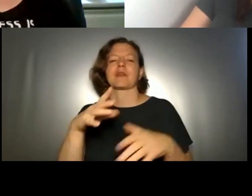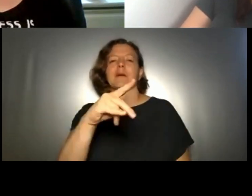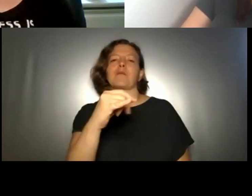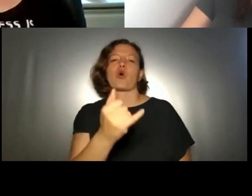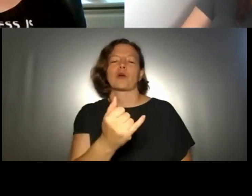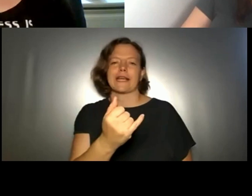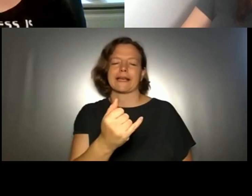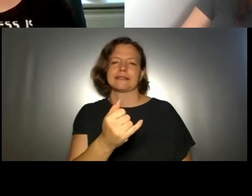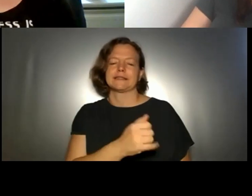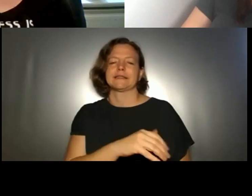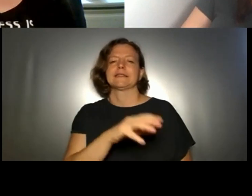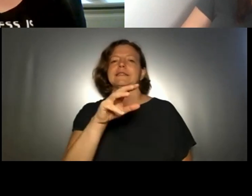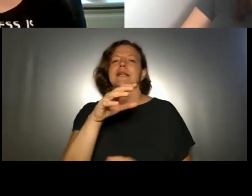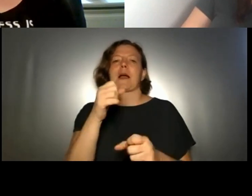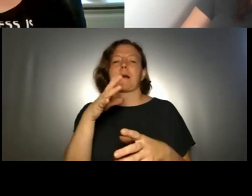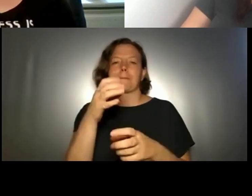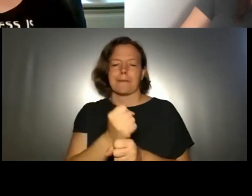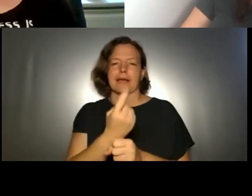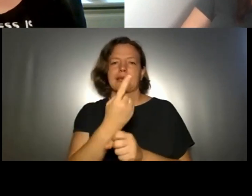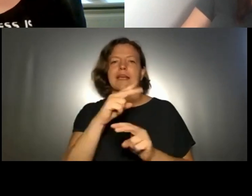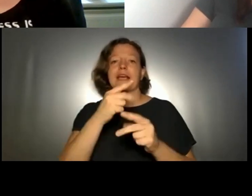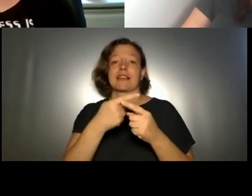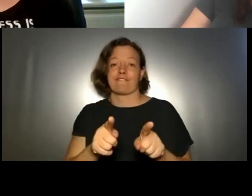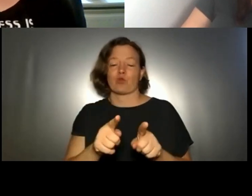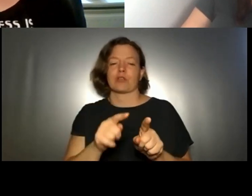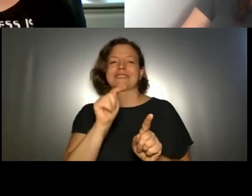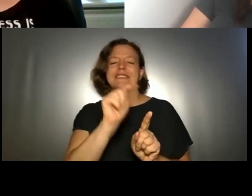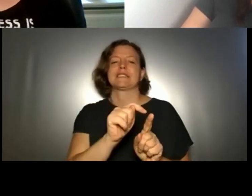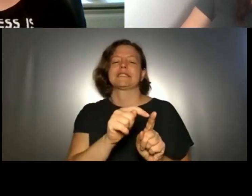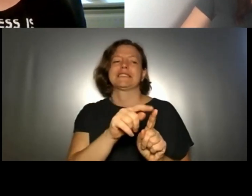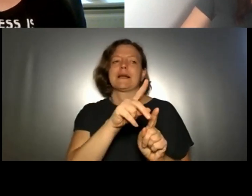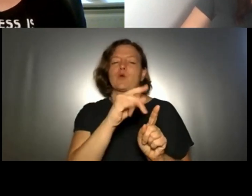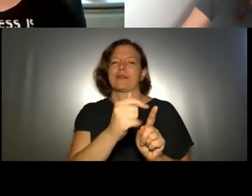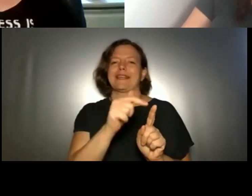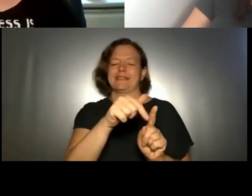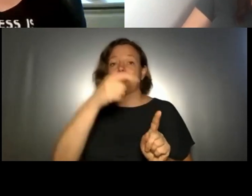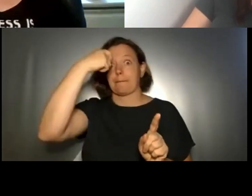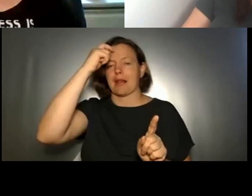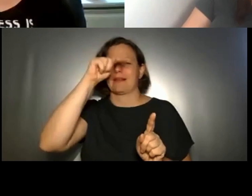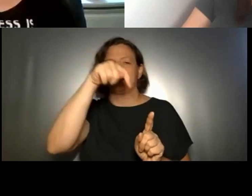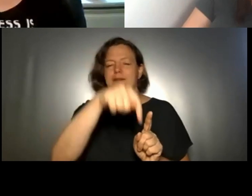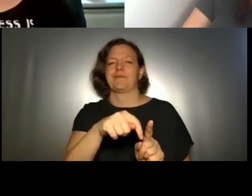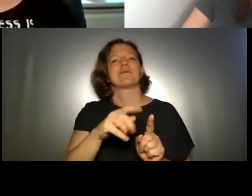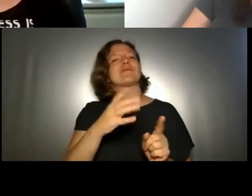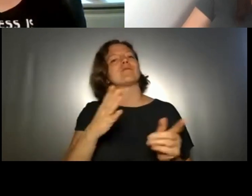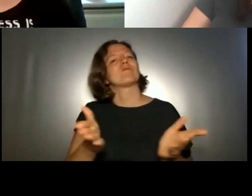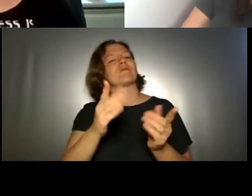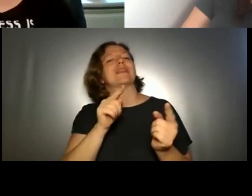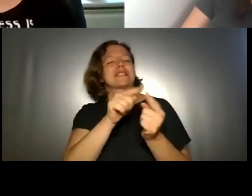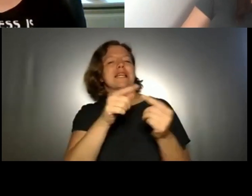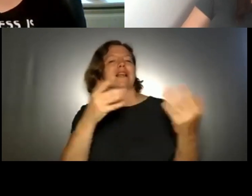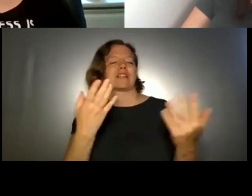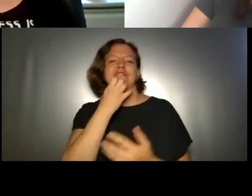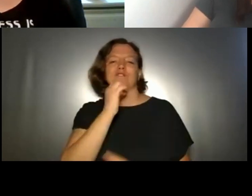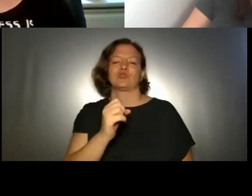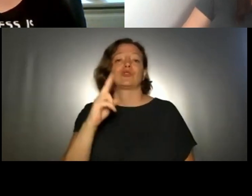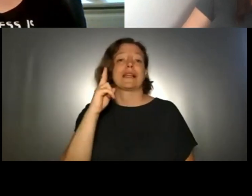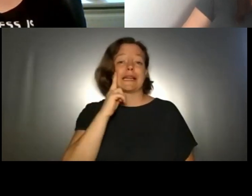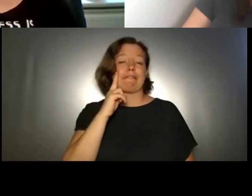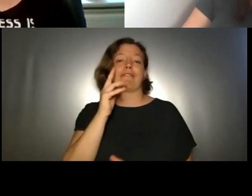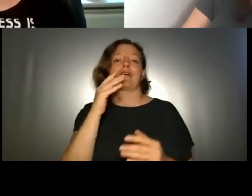which is a Berlin-based project that seeks to empower disabled and Deaf performers and choreographers.